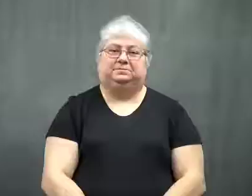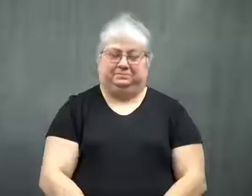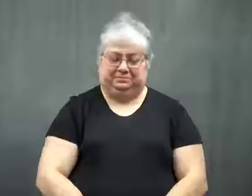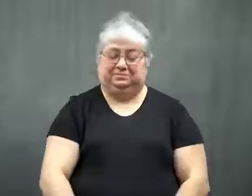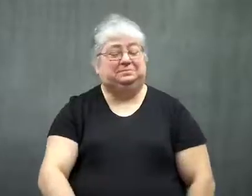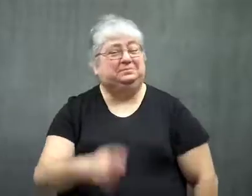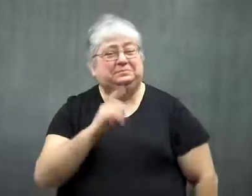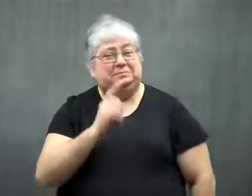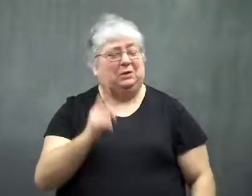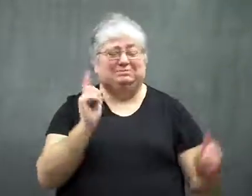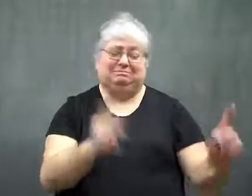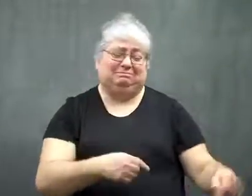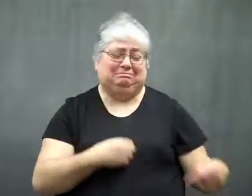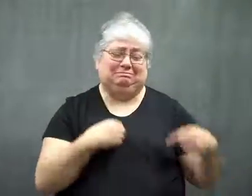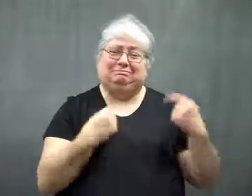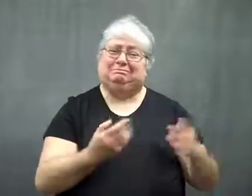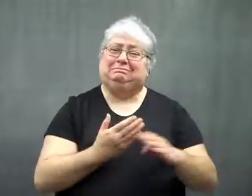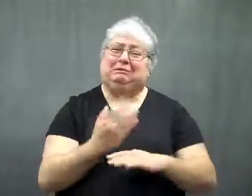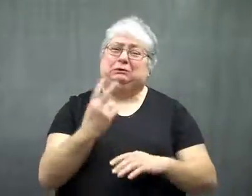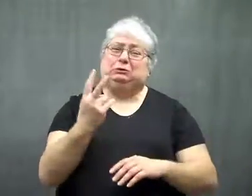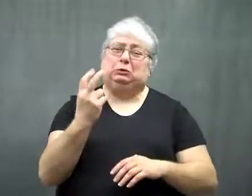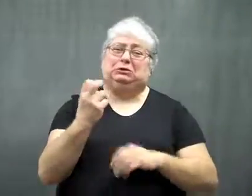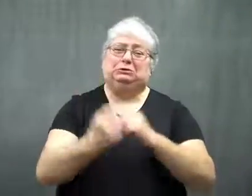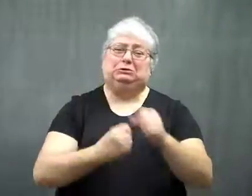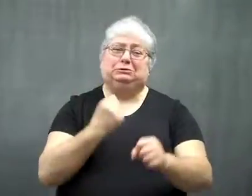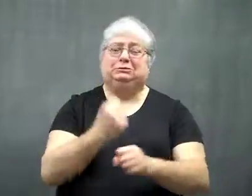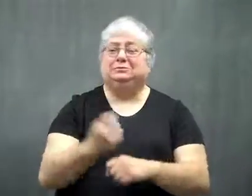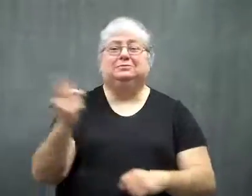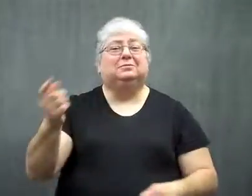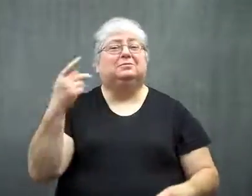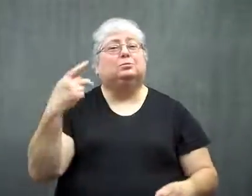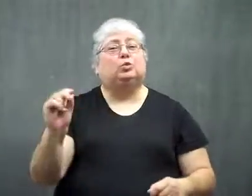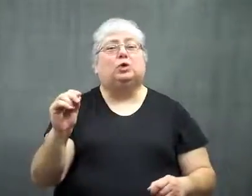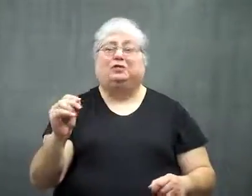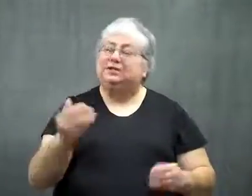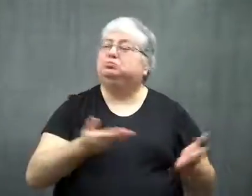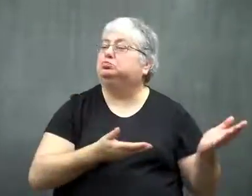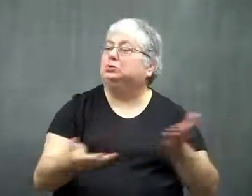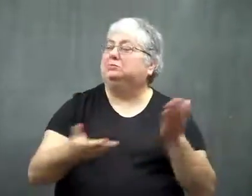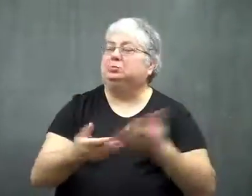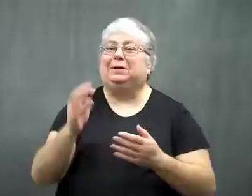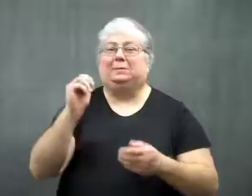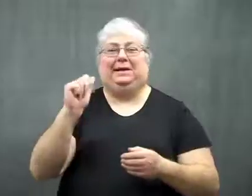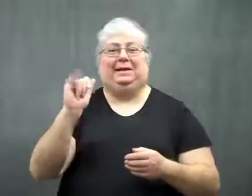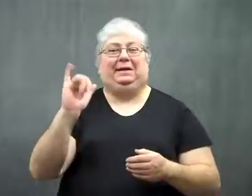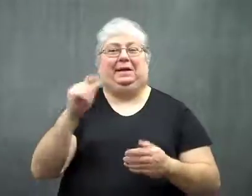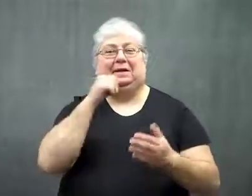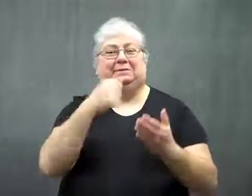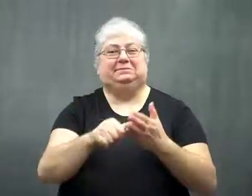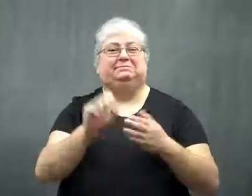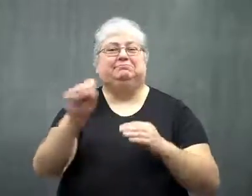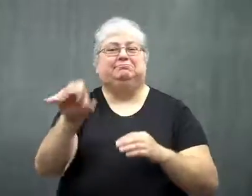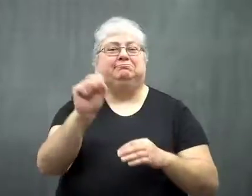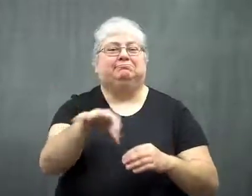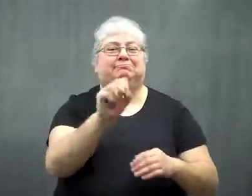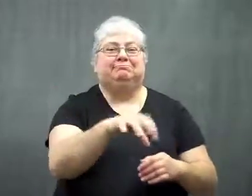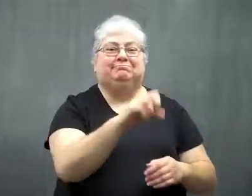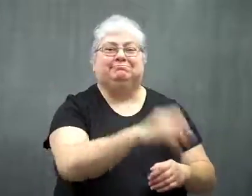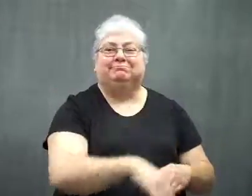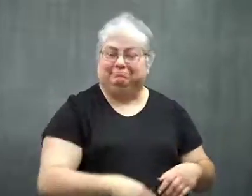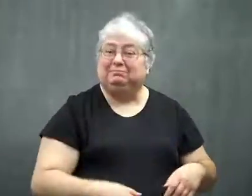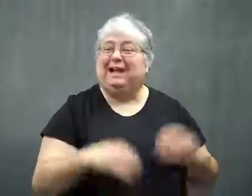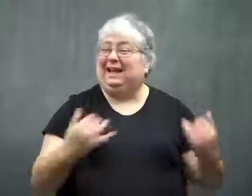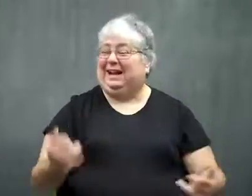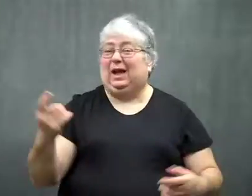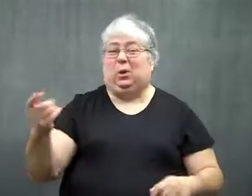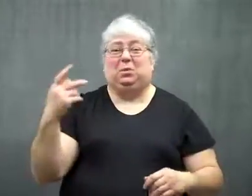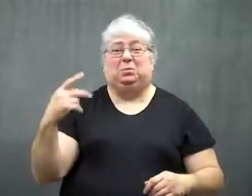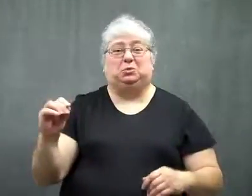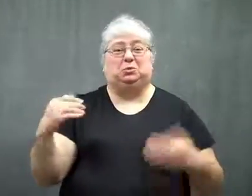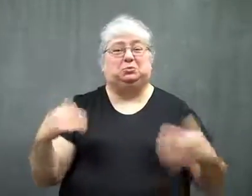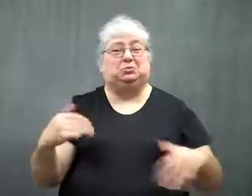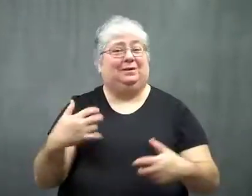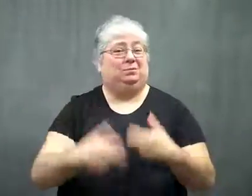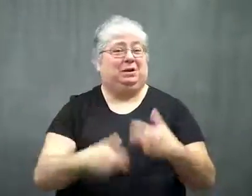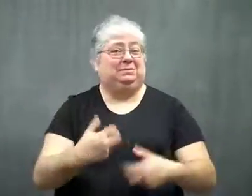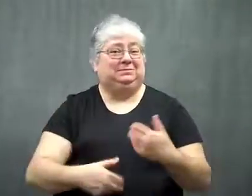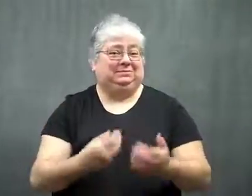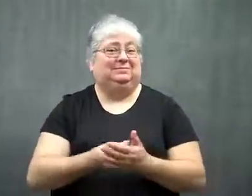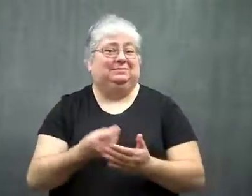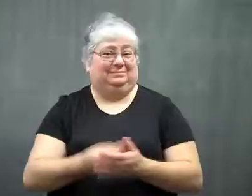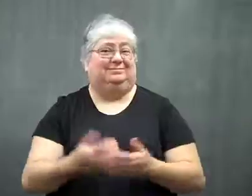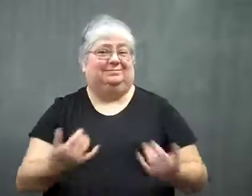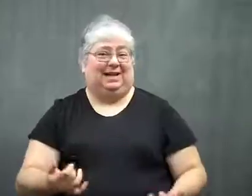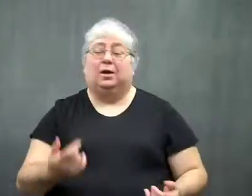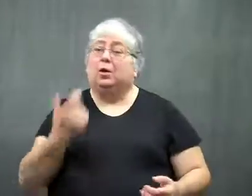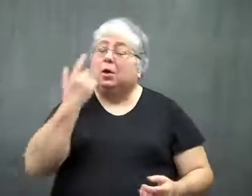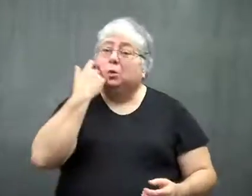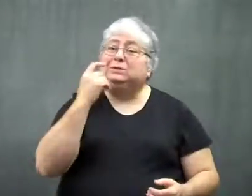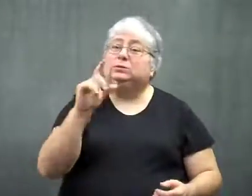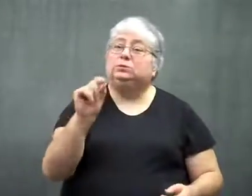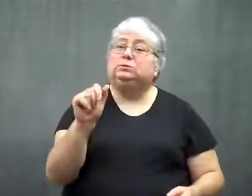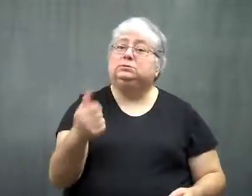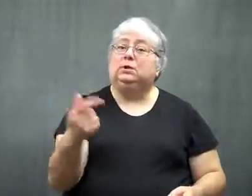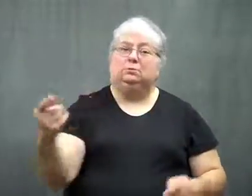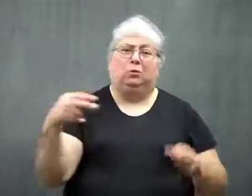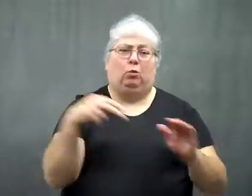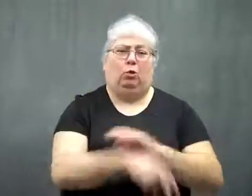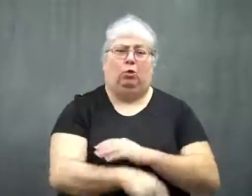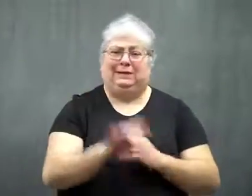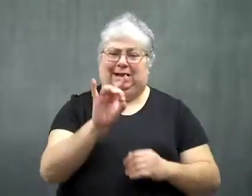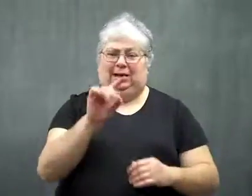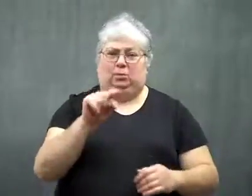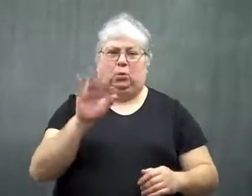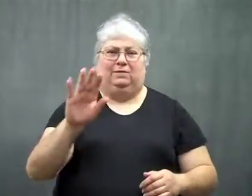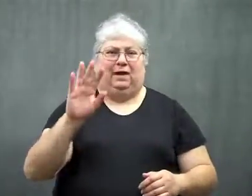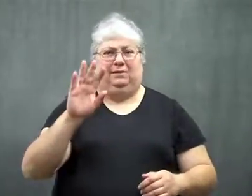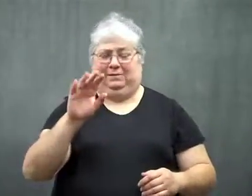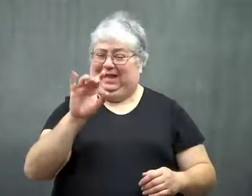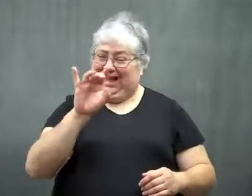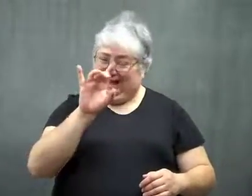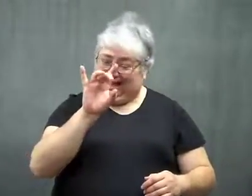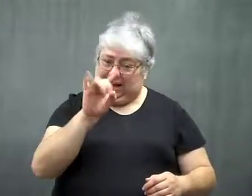The Postal Service has been delivering mail for over 200 years.